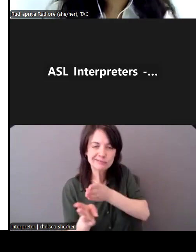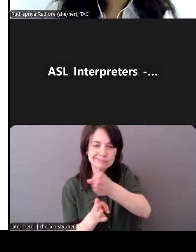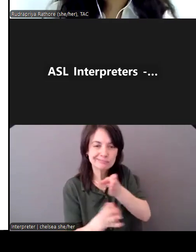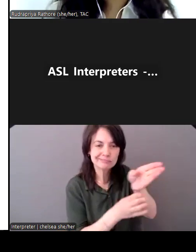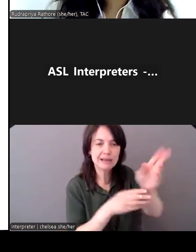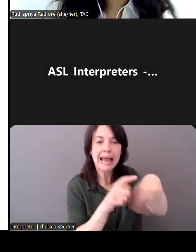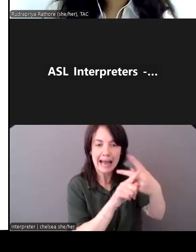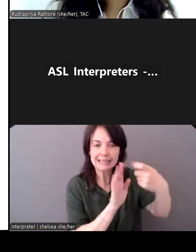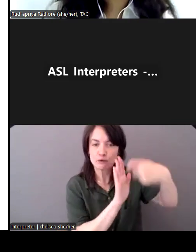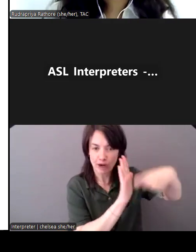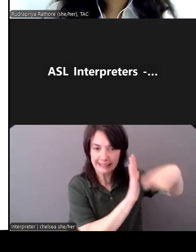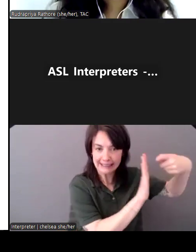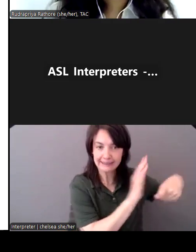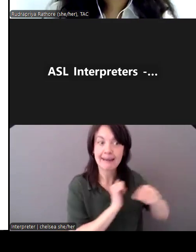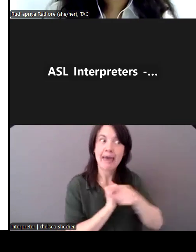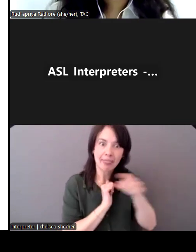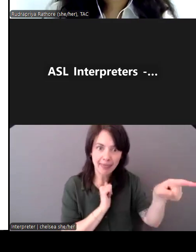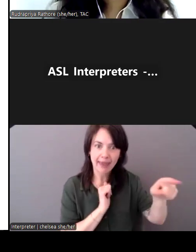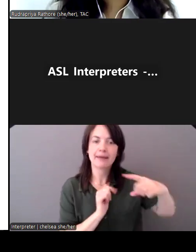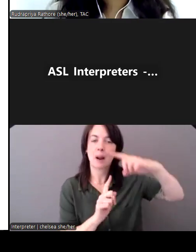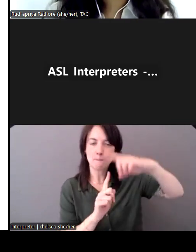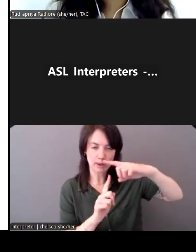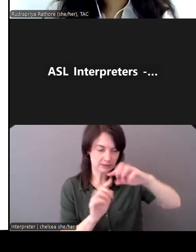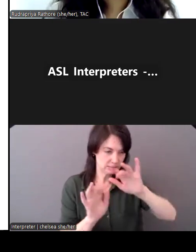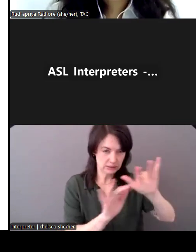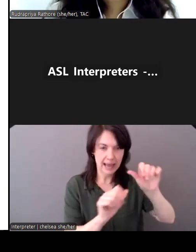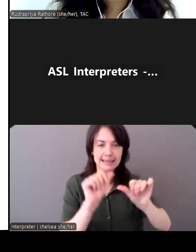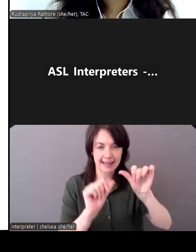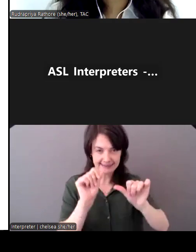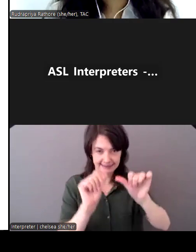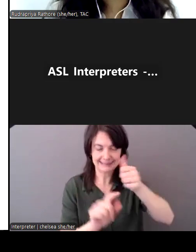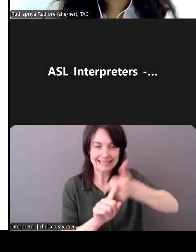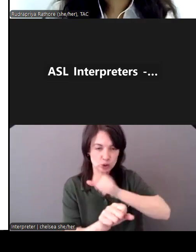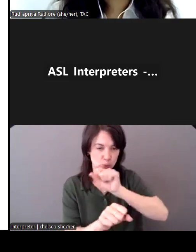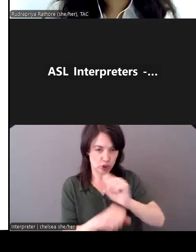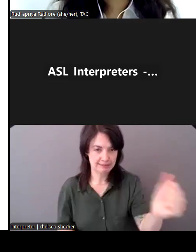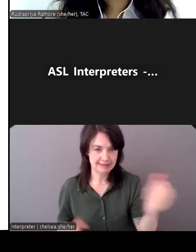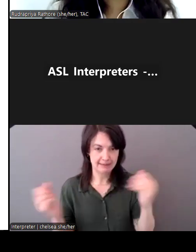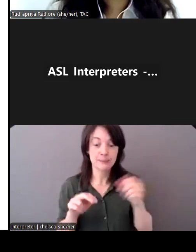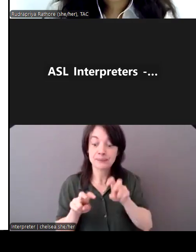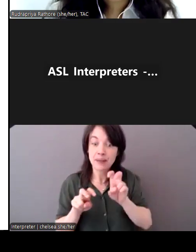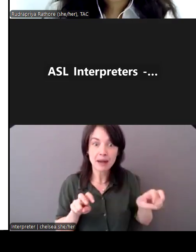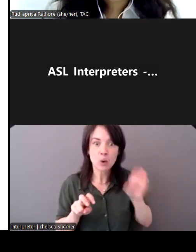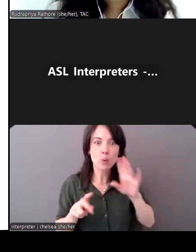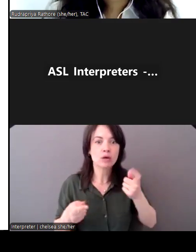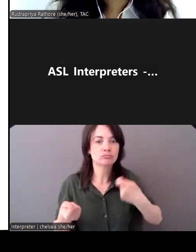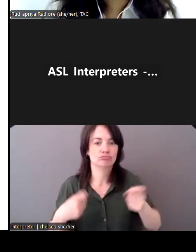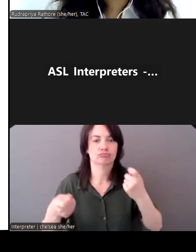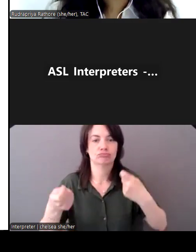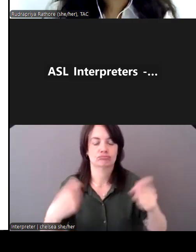the samples and assess the works so panels are different um each year for this program and in